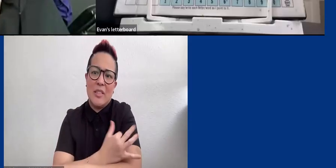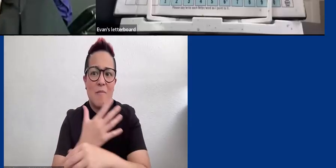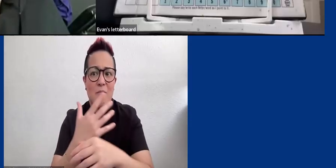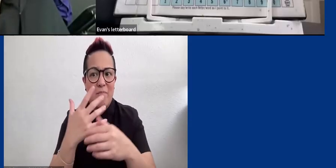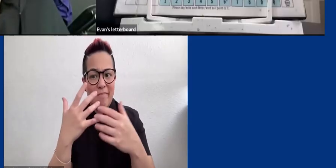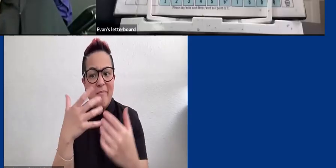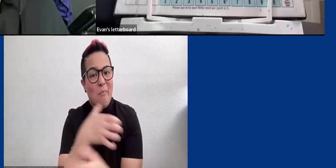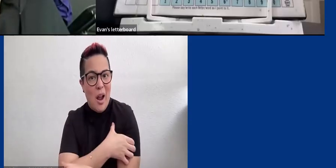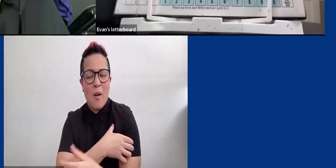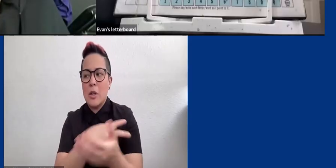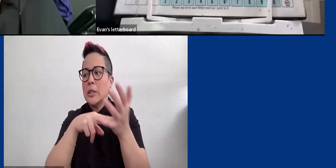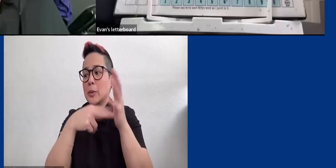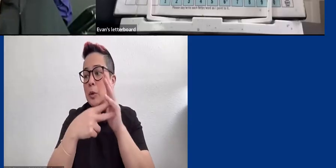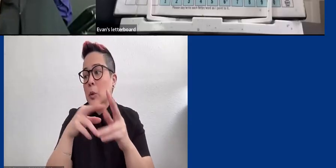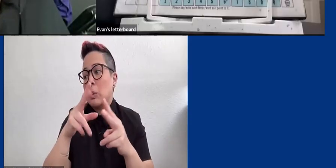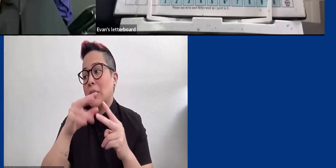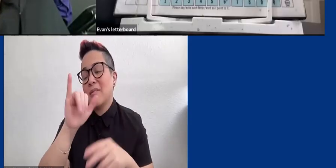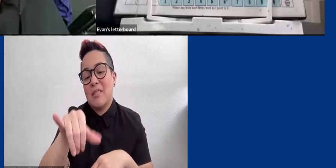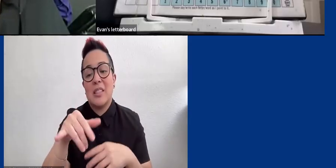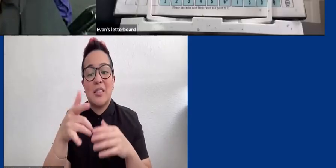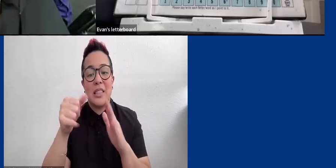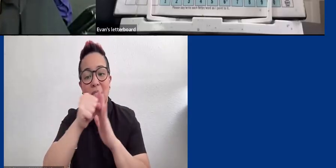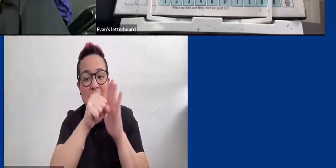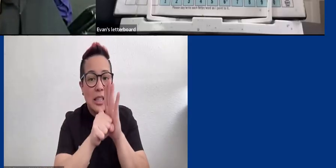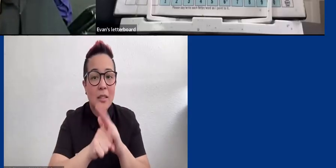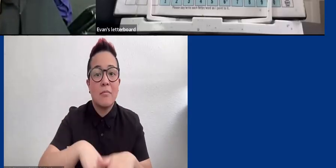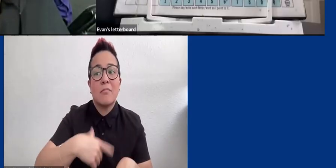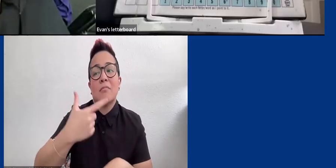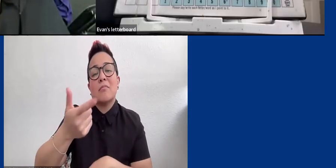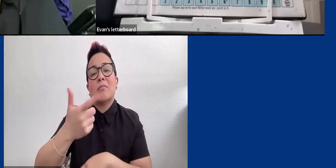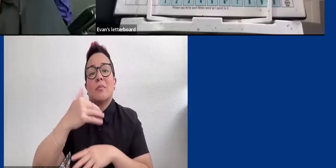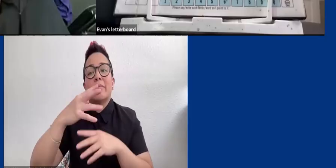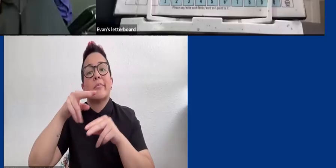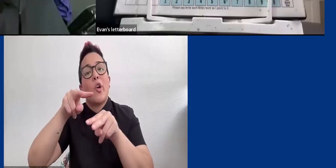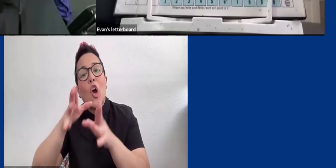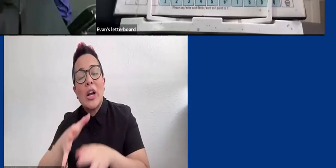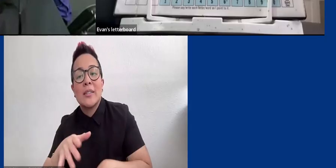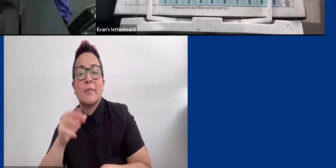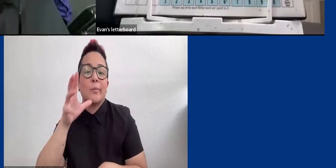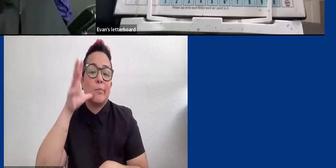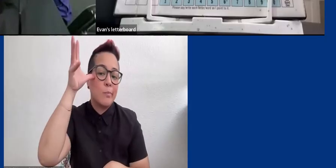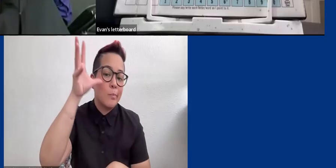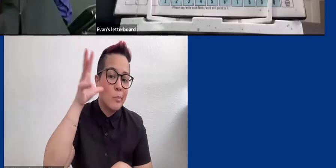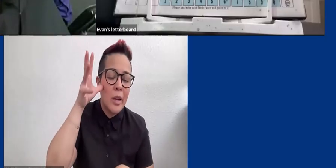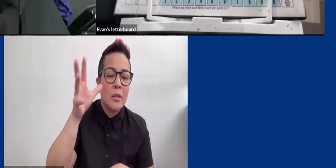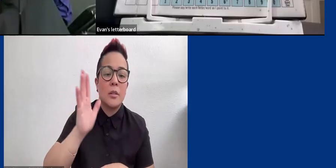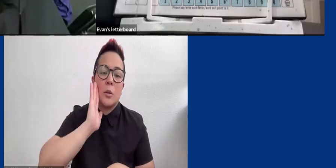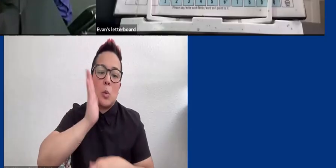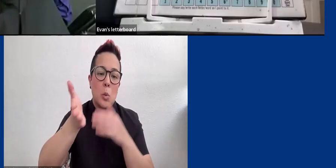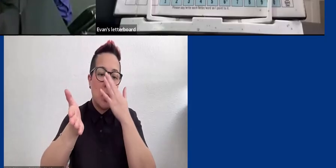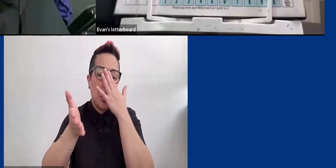whether it is the state or guardian or parent, steps up to make decisions for people with disabilities